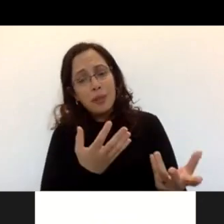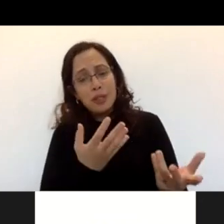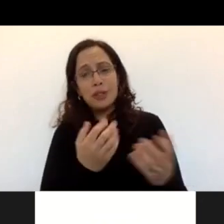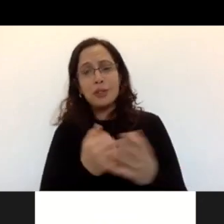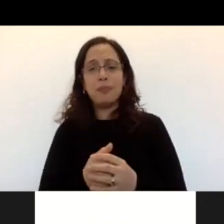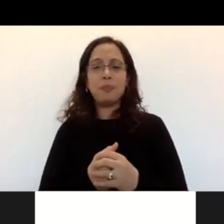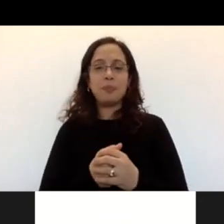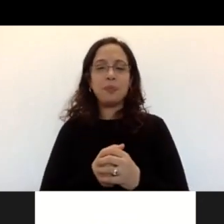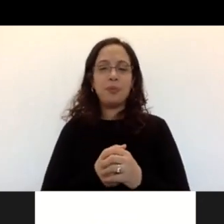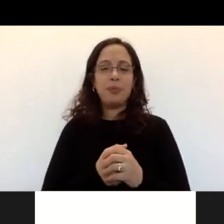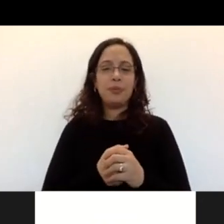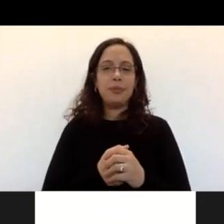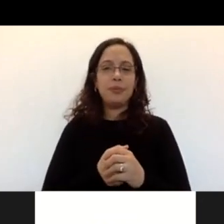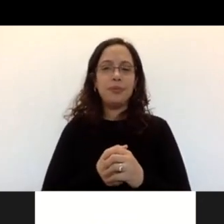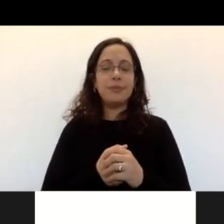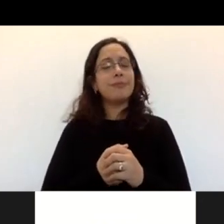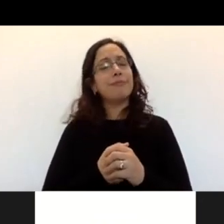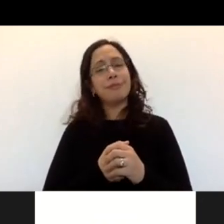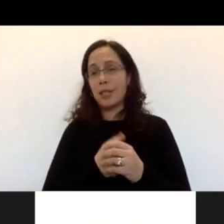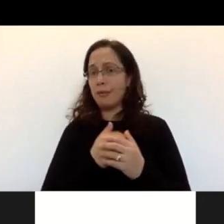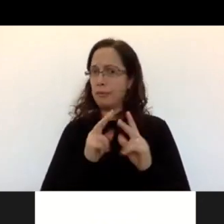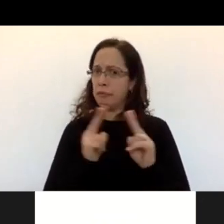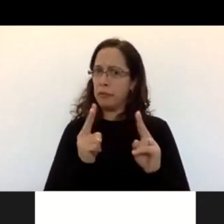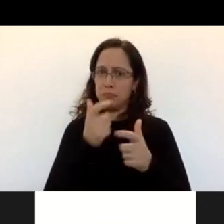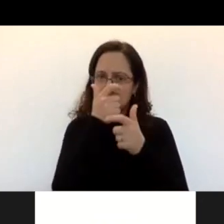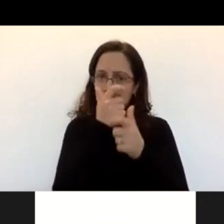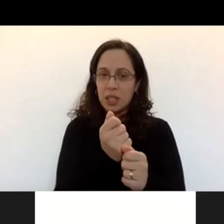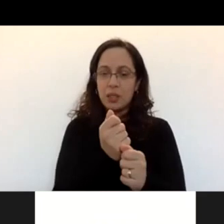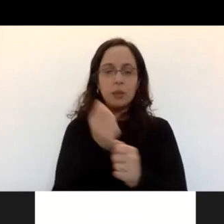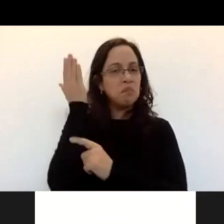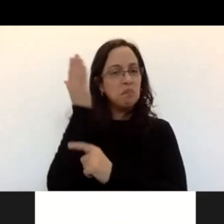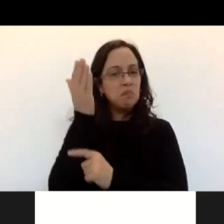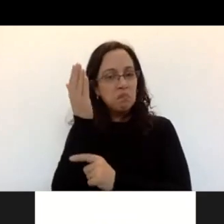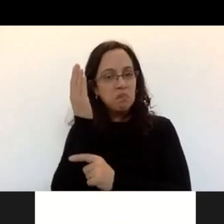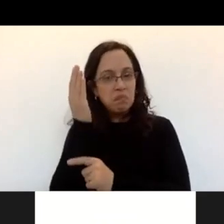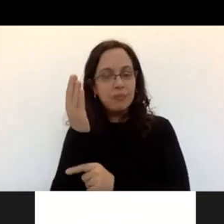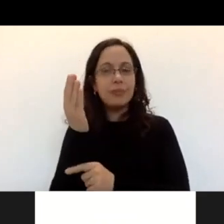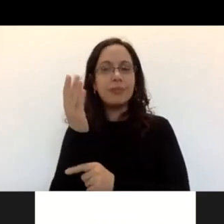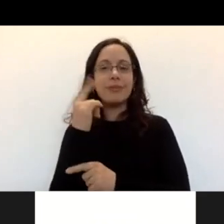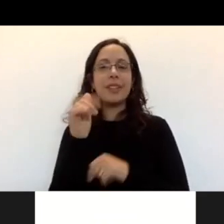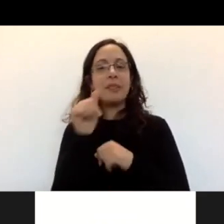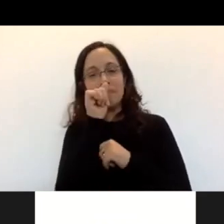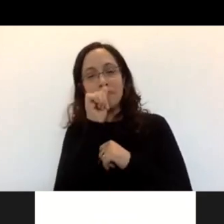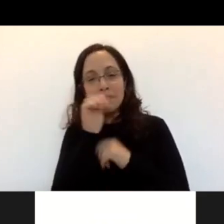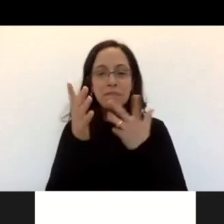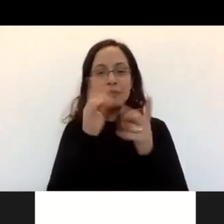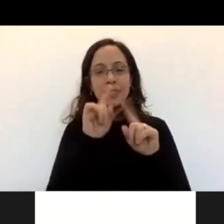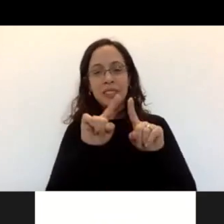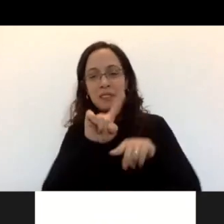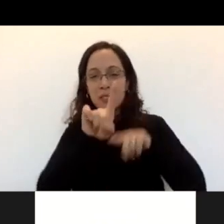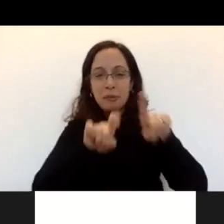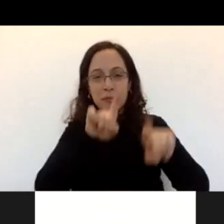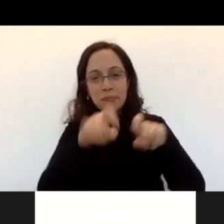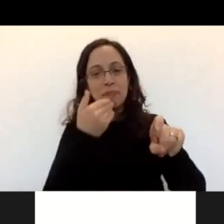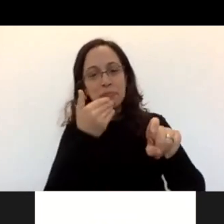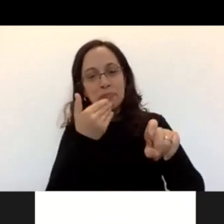a really interesting talk and for hanging in there with these various questions I'd like to thank uh,